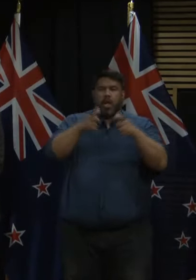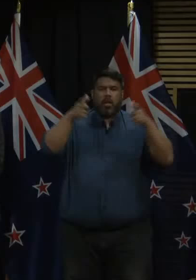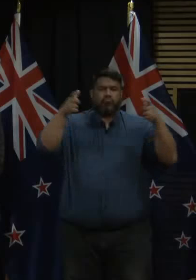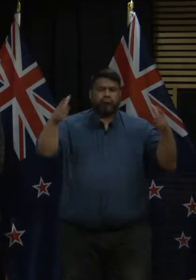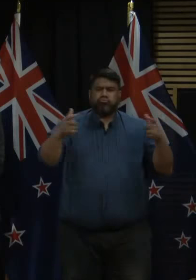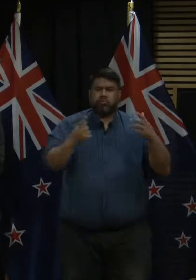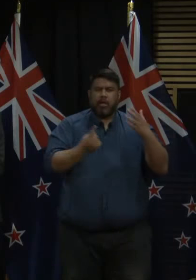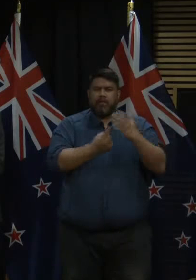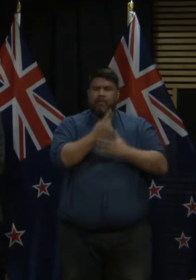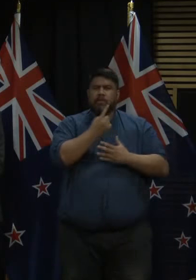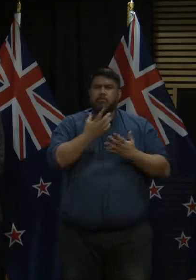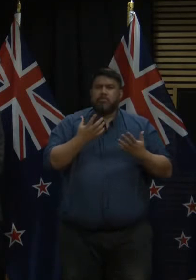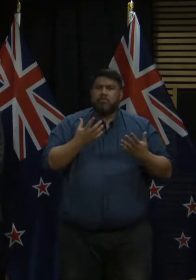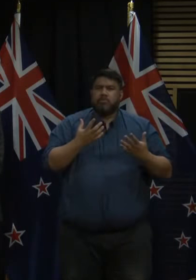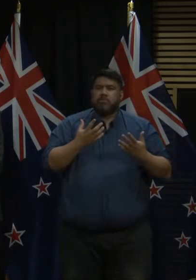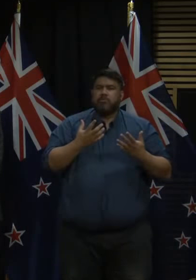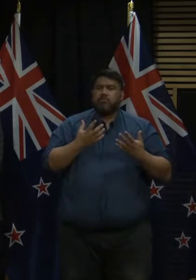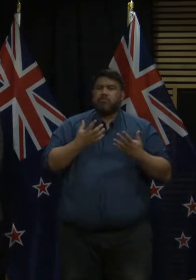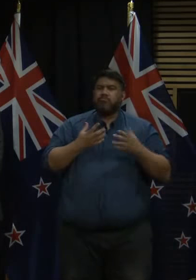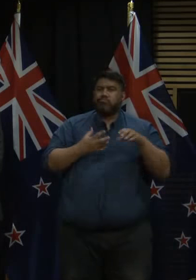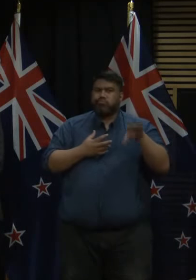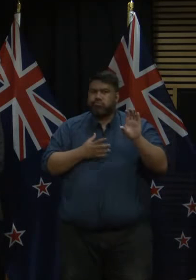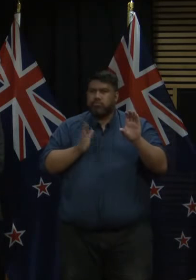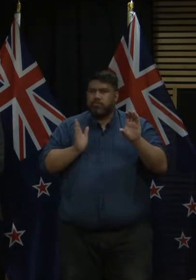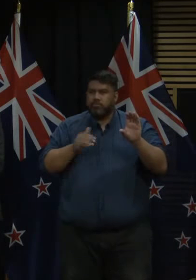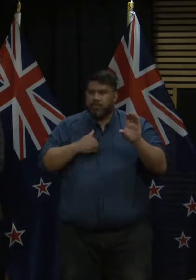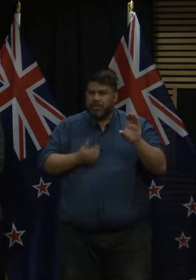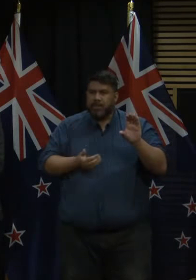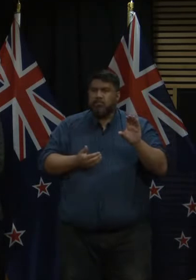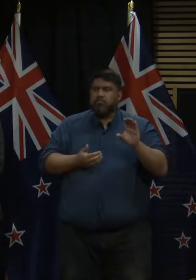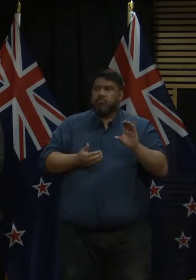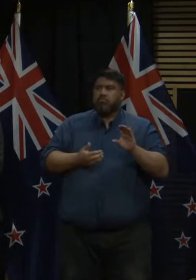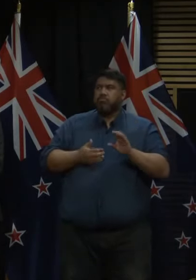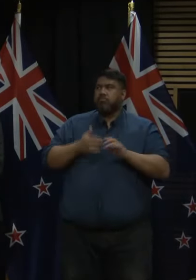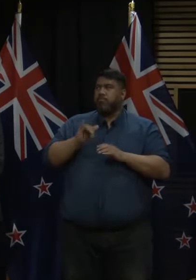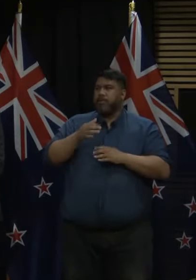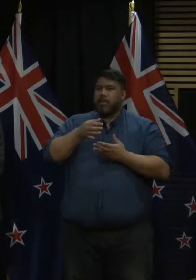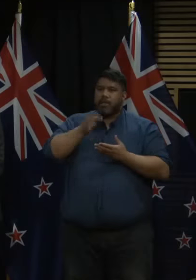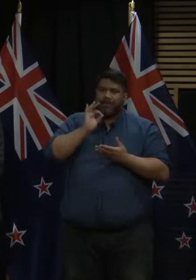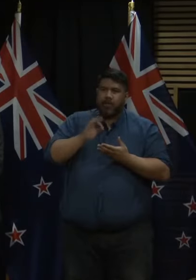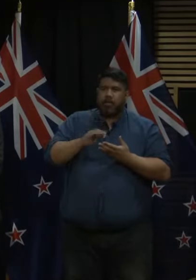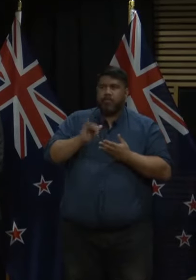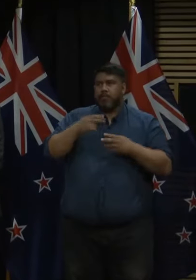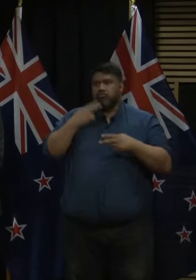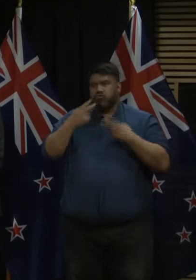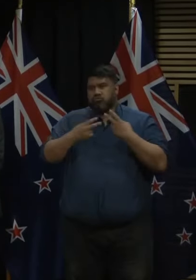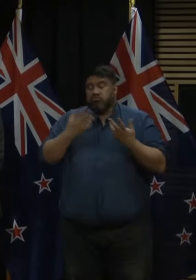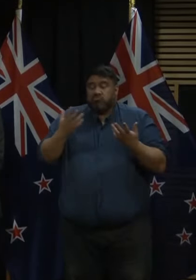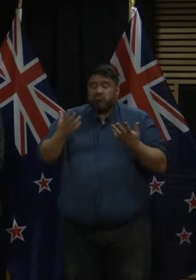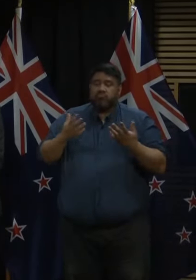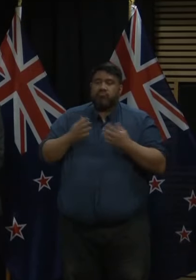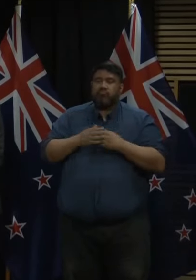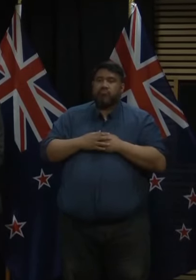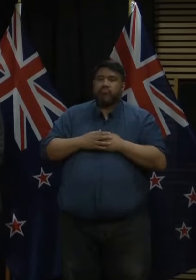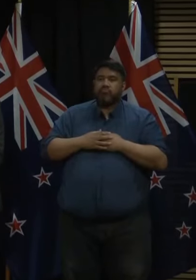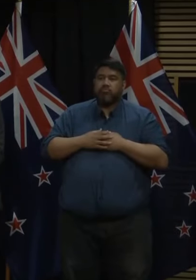high risk settings. You will